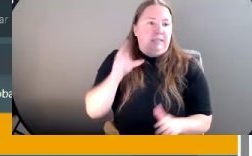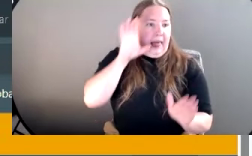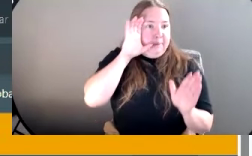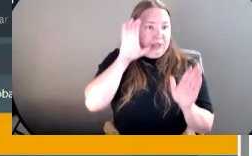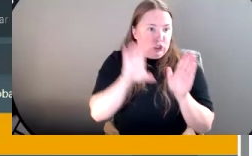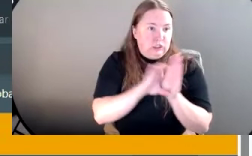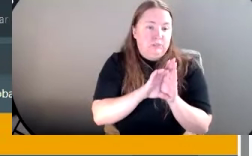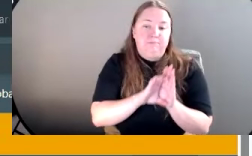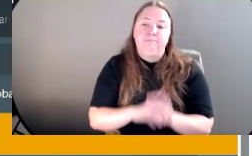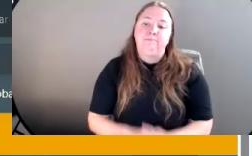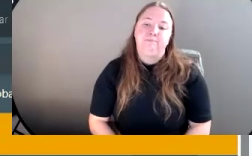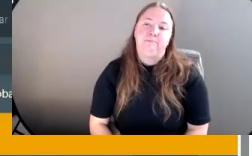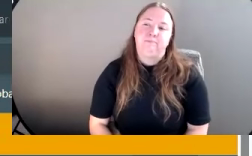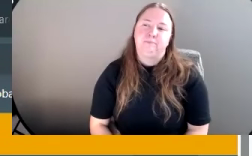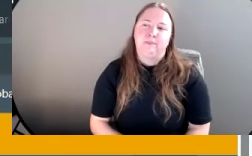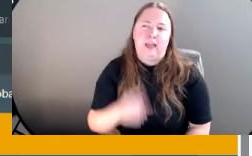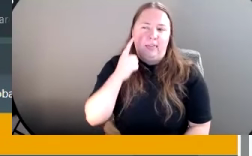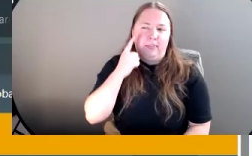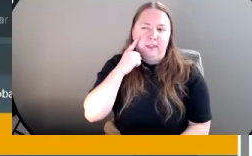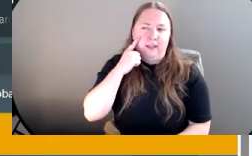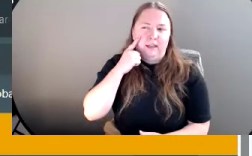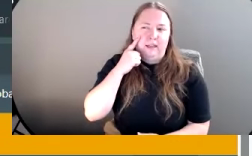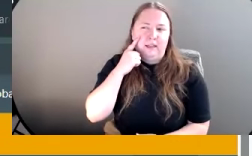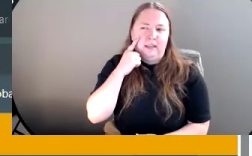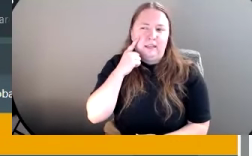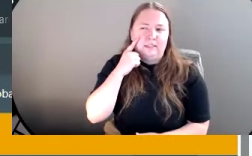So I think it's under I think you can find it a couple different places.